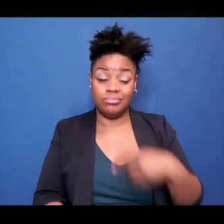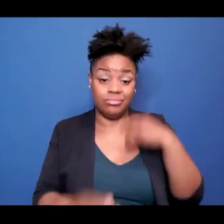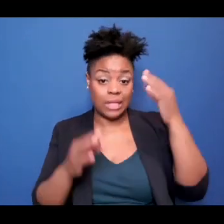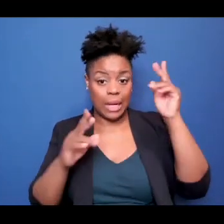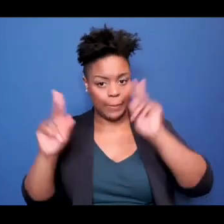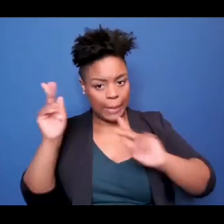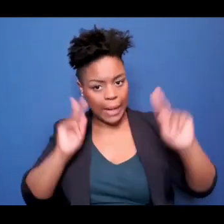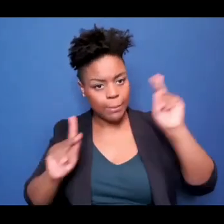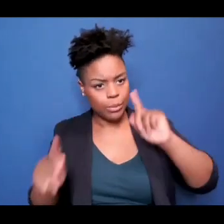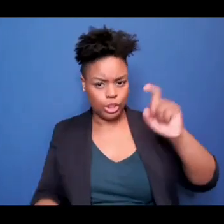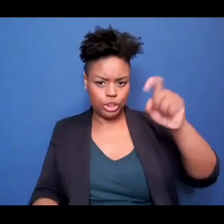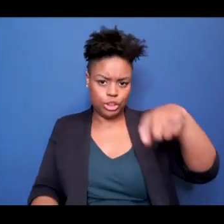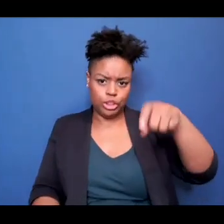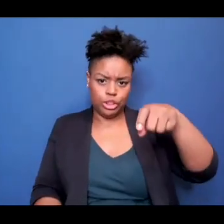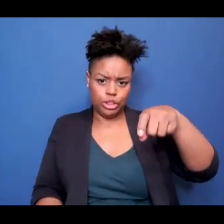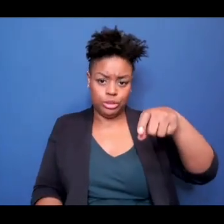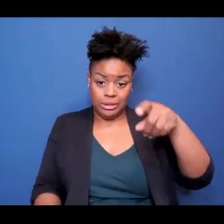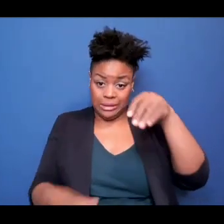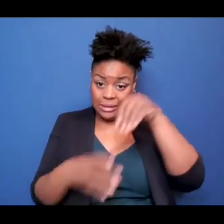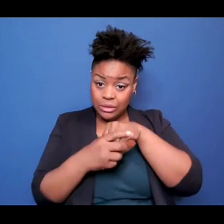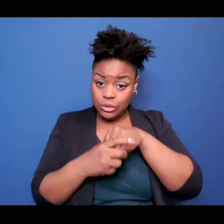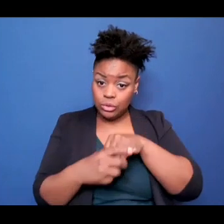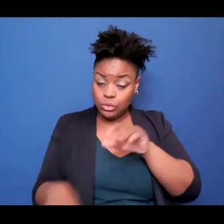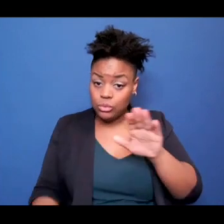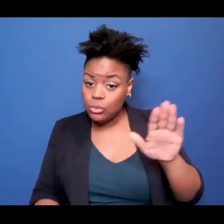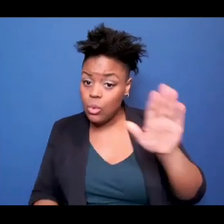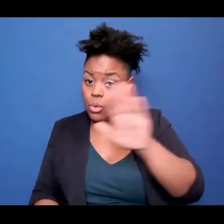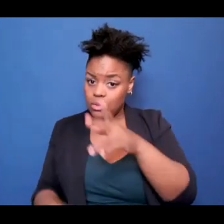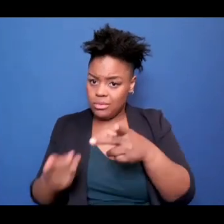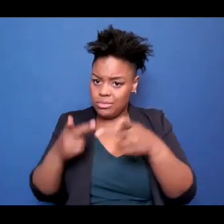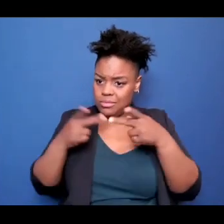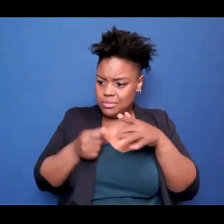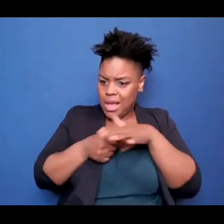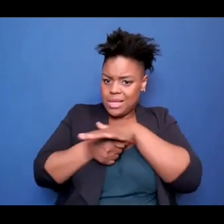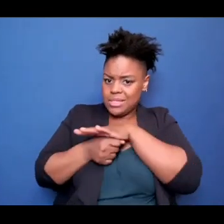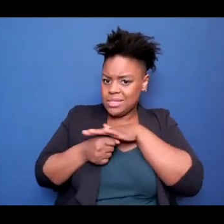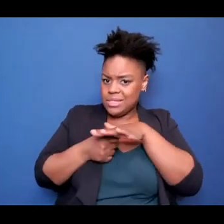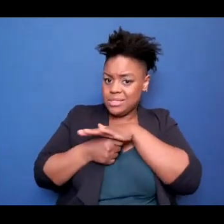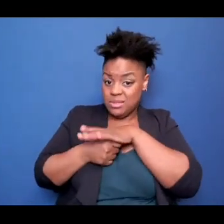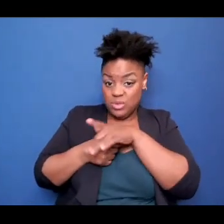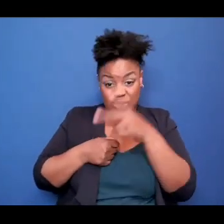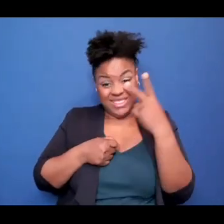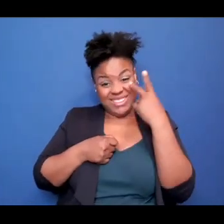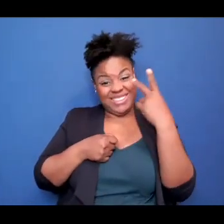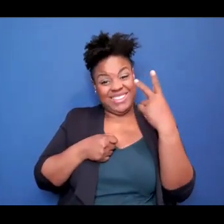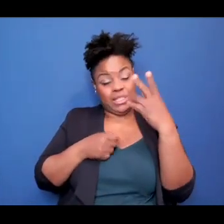THAT I THINK PEOPLE -- THAT WHAT INDIVIDUALS SHOULD DO IS REALLY BASED ON WHERE THEY ARE IS TRY ON MAKE A CHANGE BASED ON WHAT